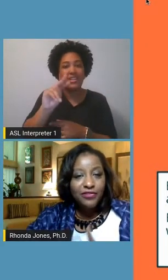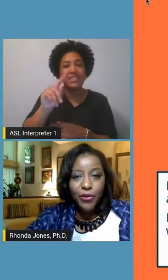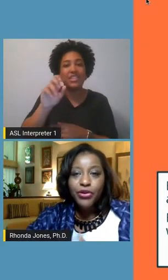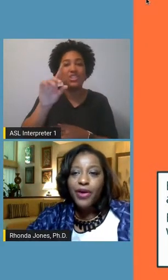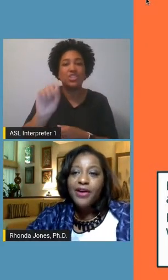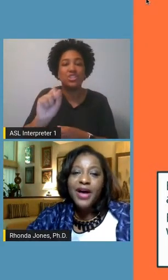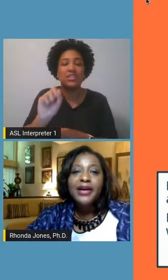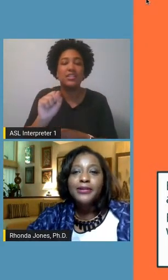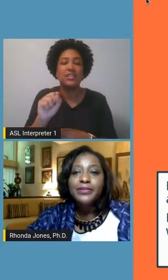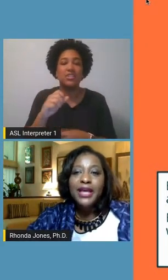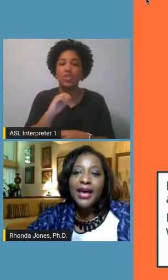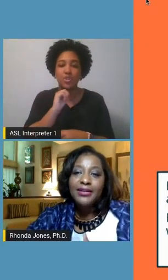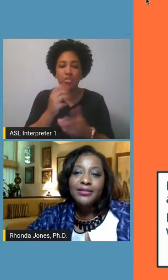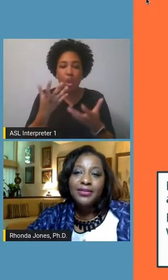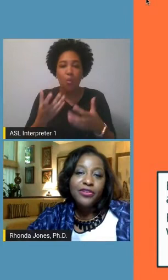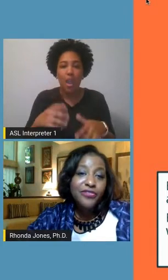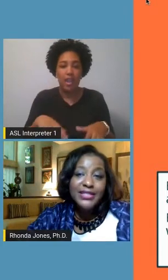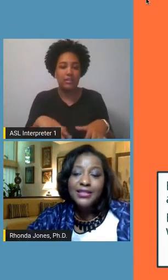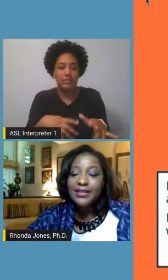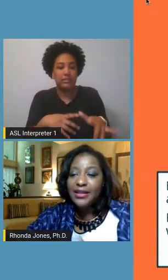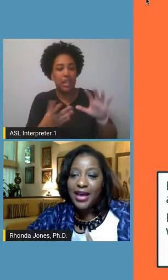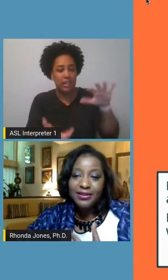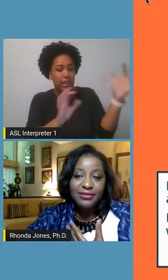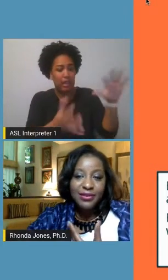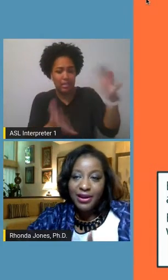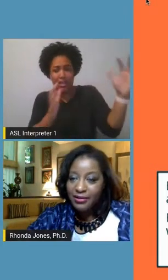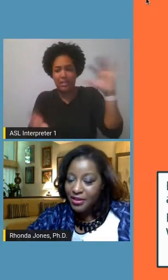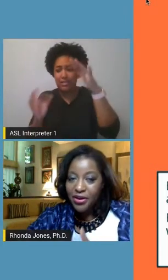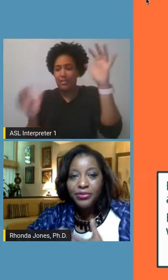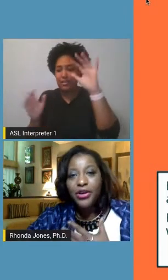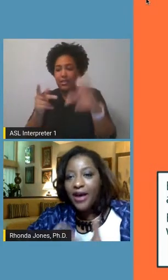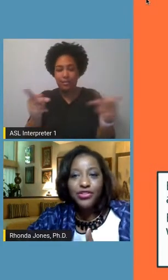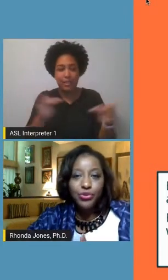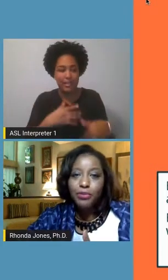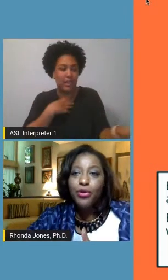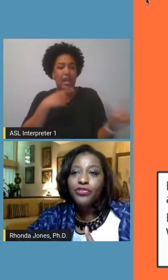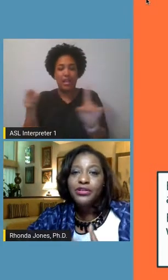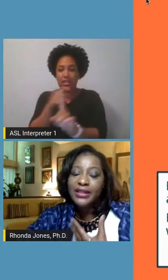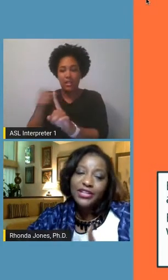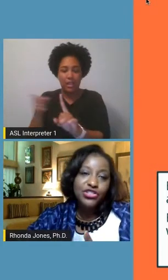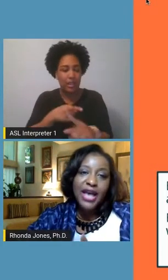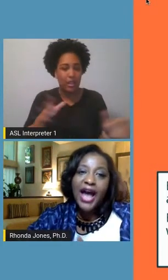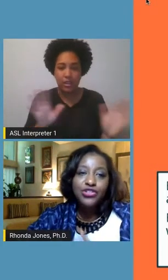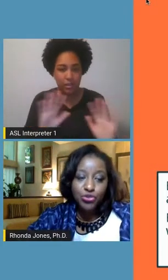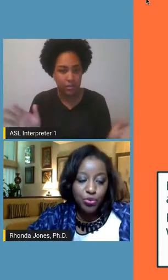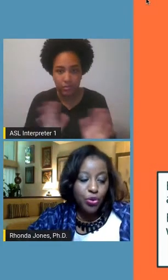photograph items and they are fuzzy, and you have to do them over, that just adds to the work.